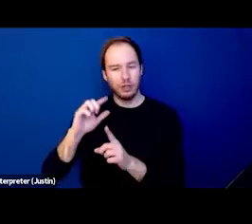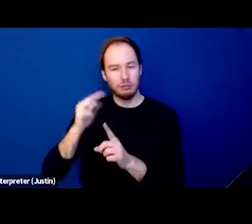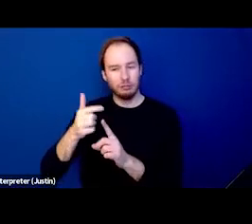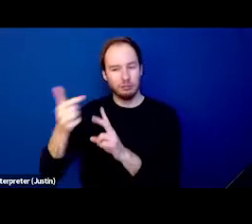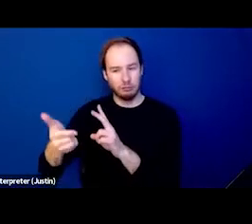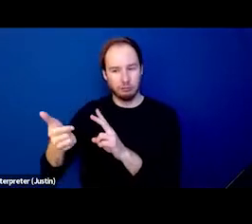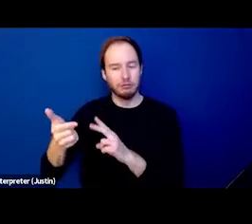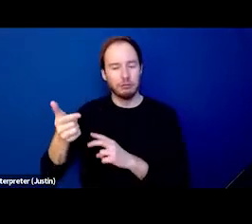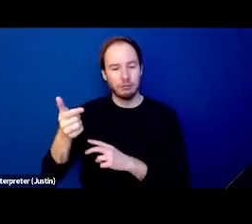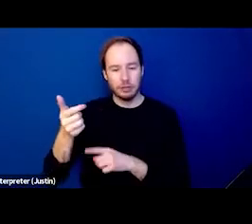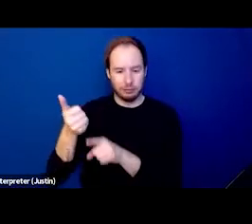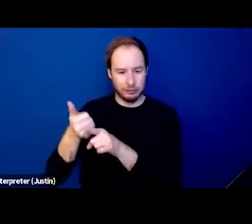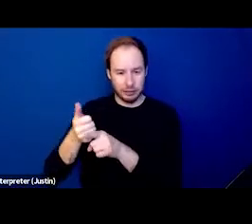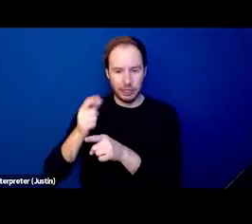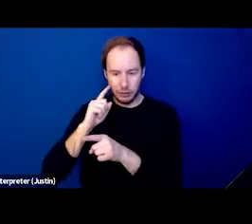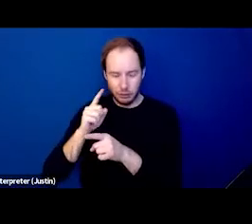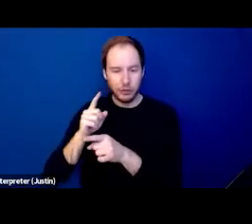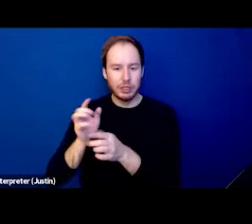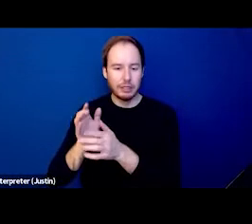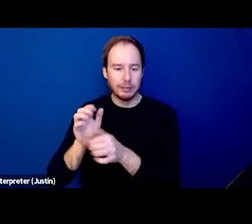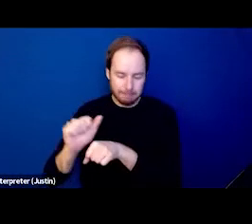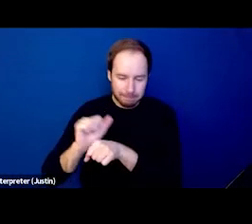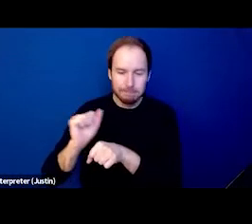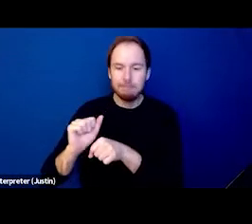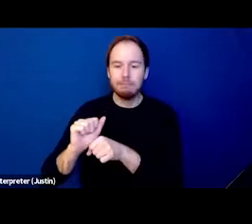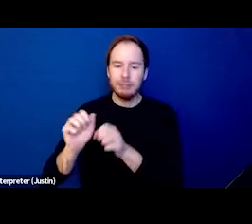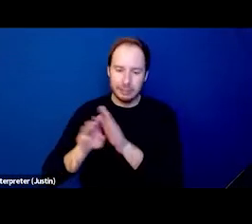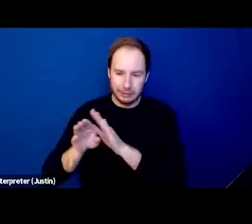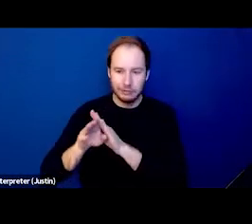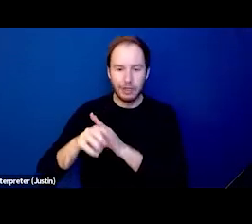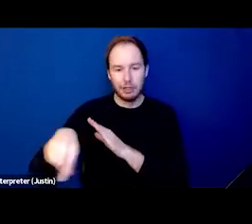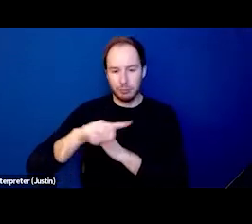who really put a lot of time and effort into this guide.